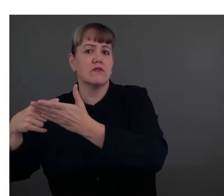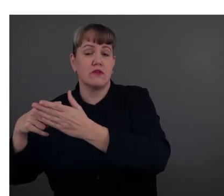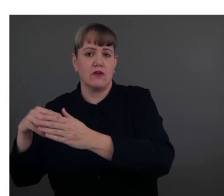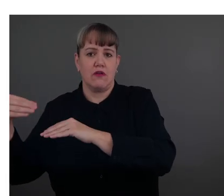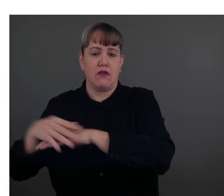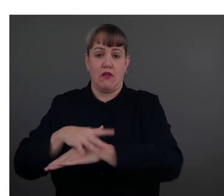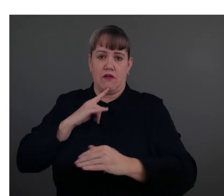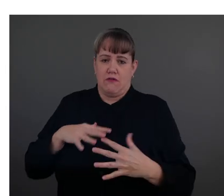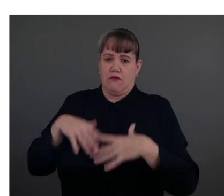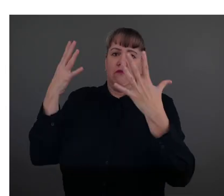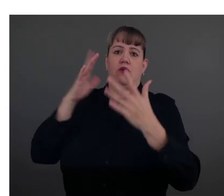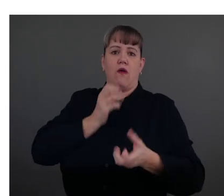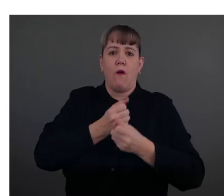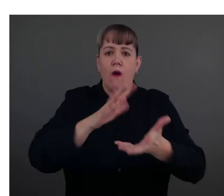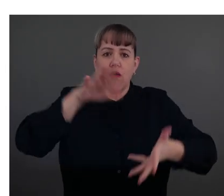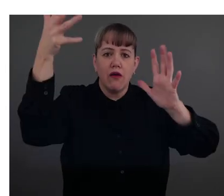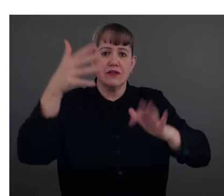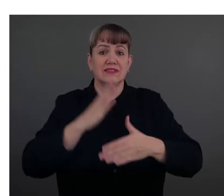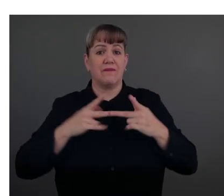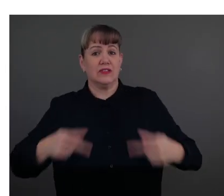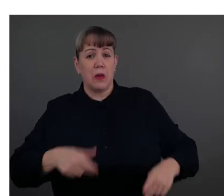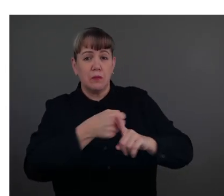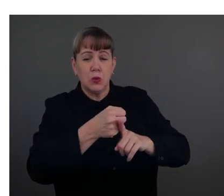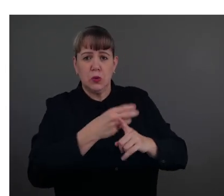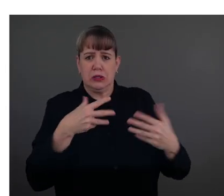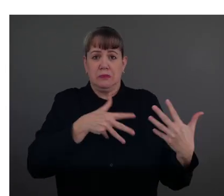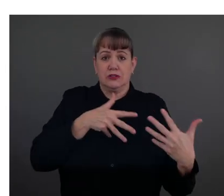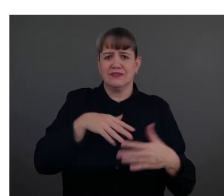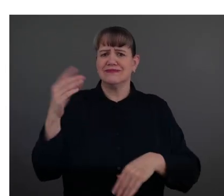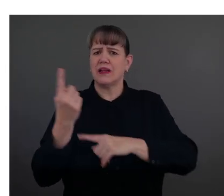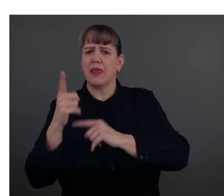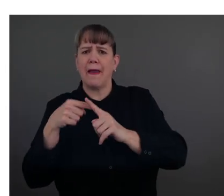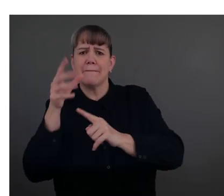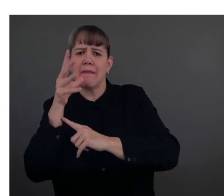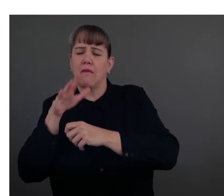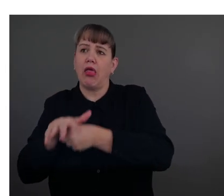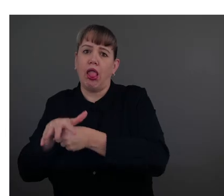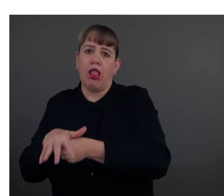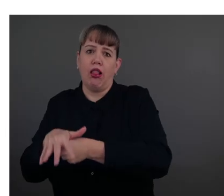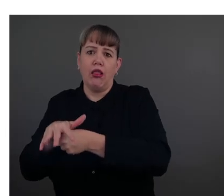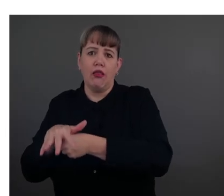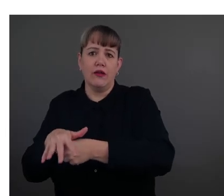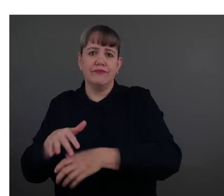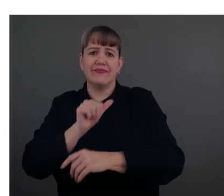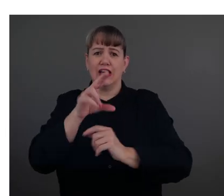who had unpredictable lives full of chaos, especially those with physical abuse and intimidation. There's something about mom being stressed.